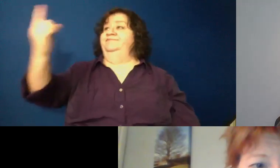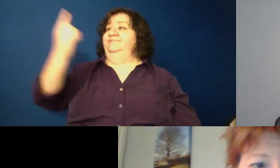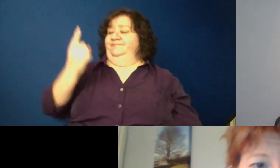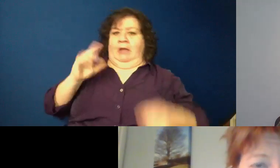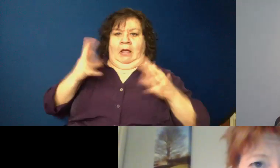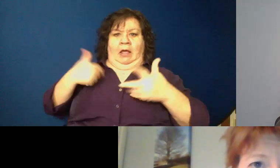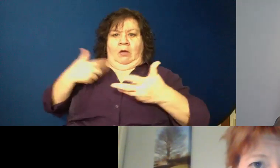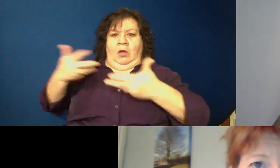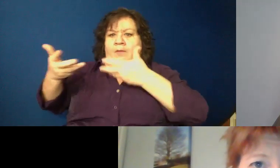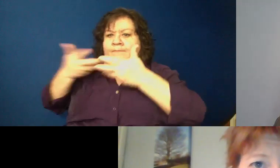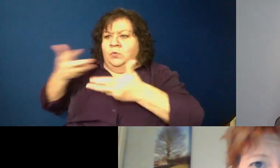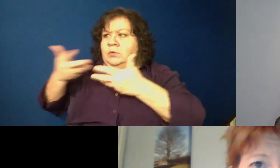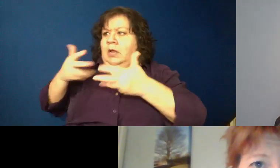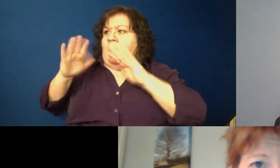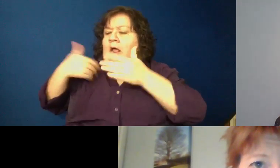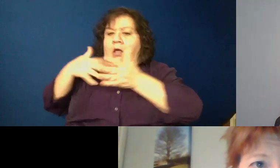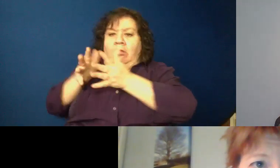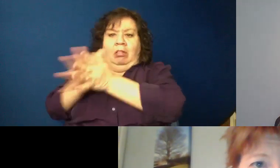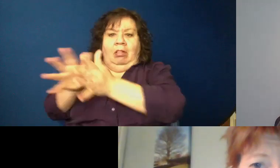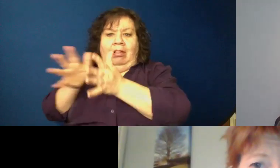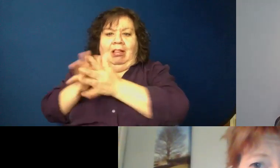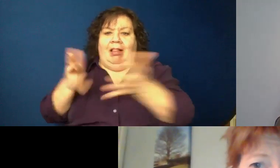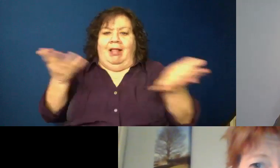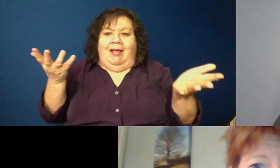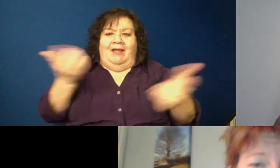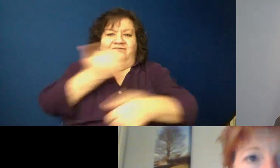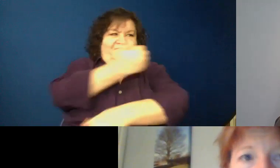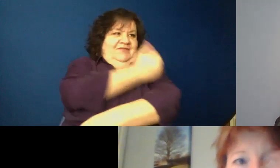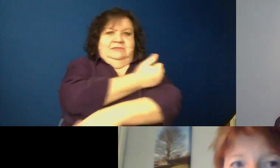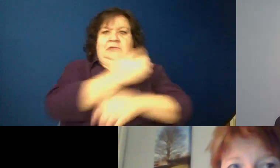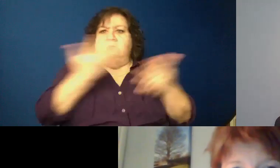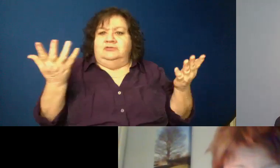course this good practice sharing is important so if you have good examples from the ground somebody